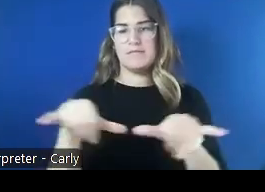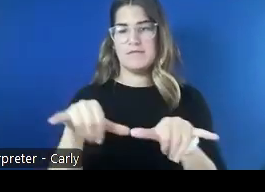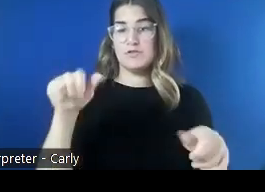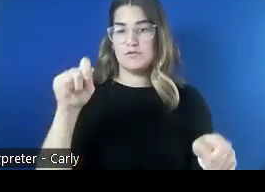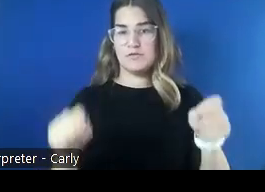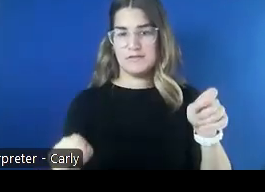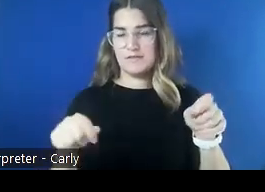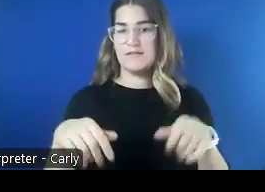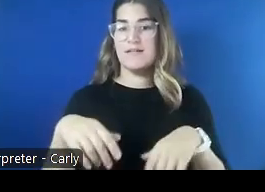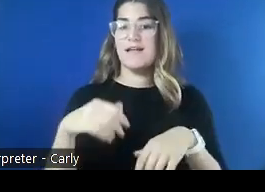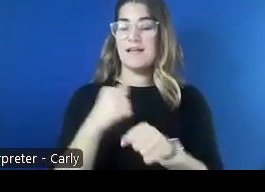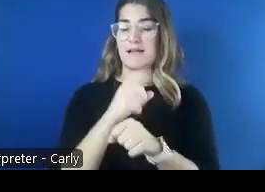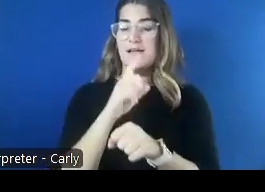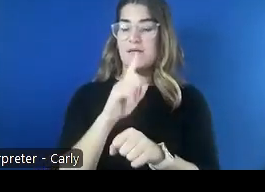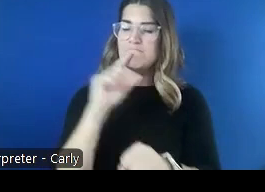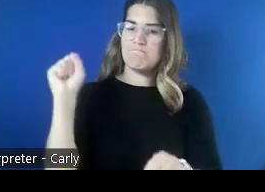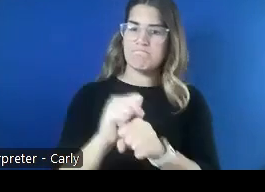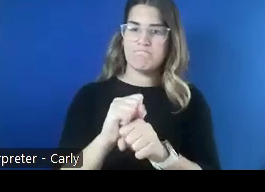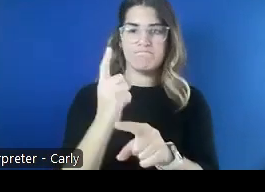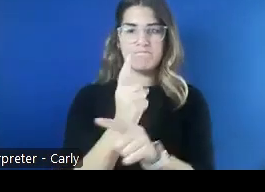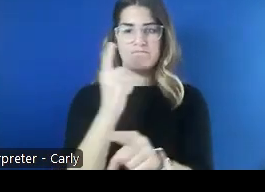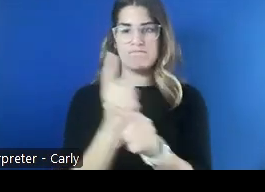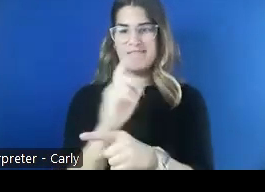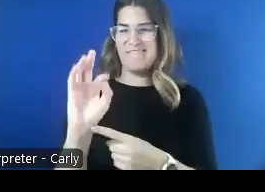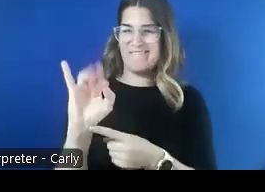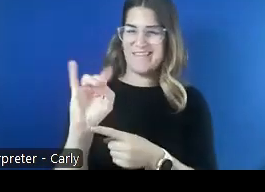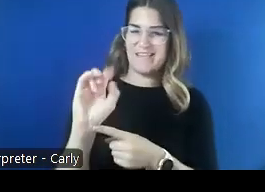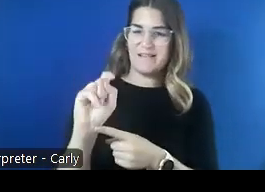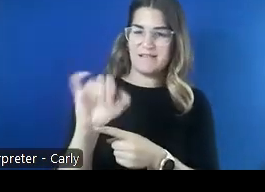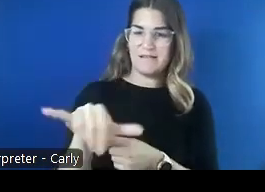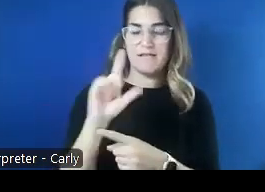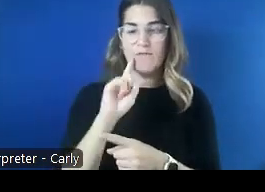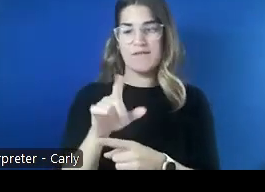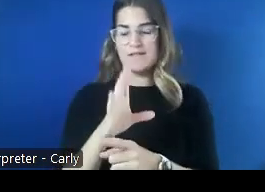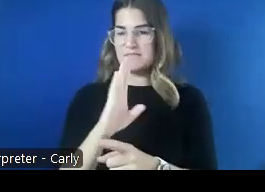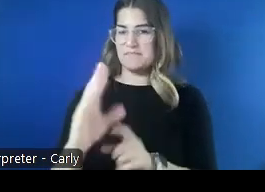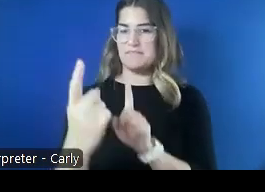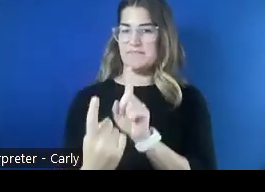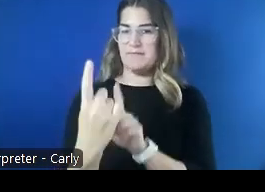Fidelity um in a highly individualized service like this um and considering